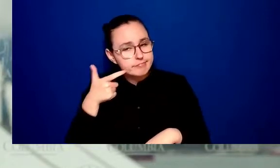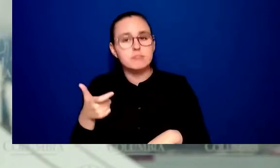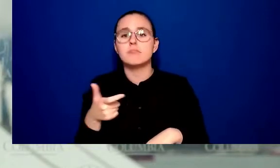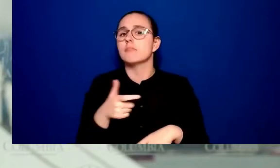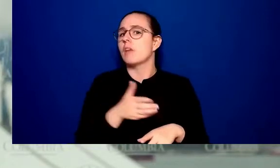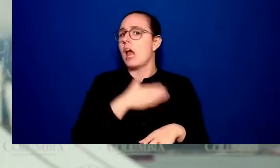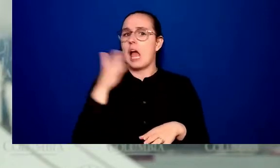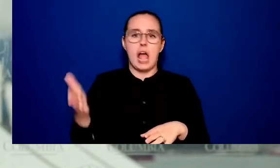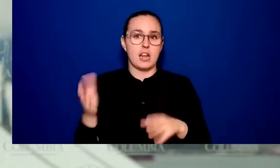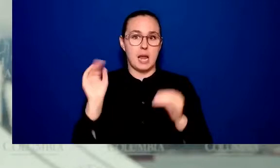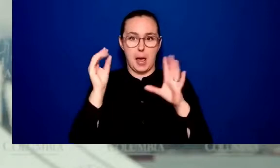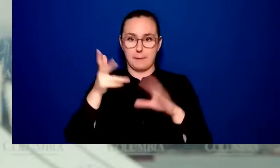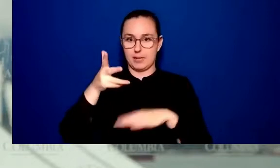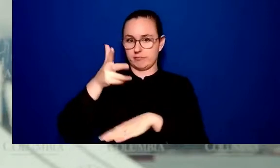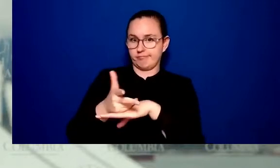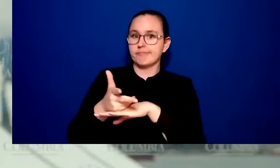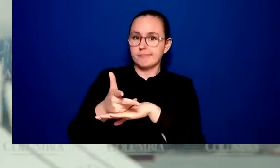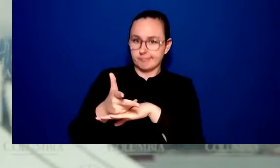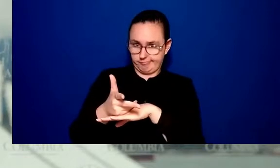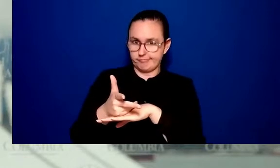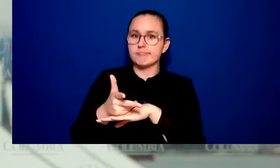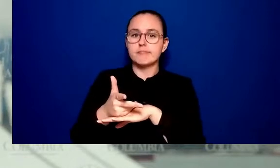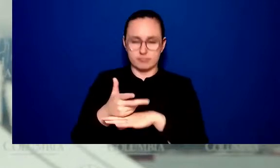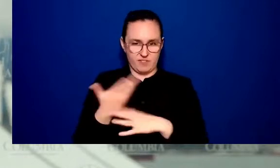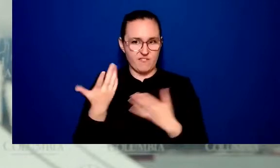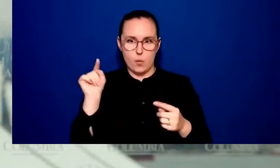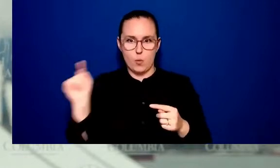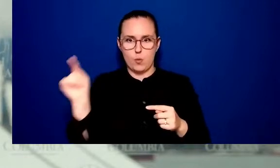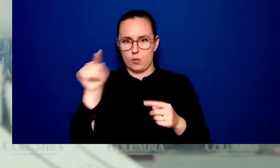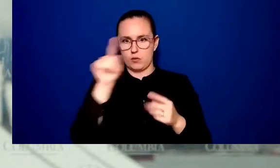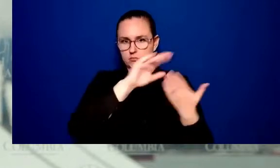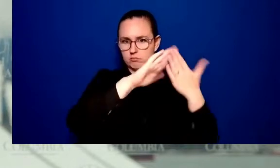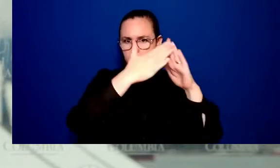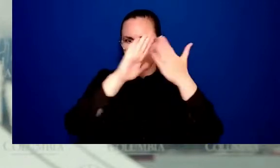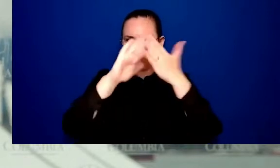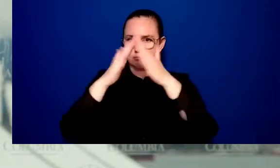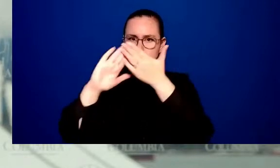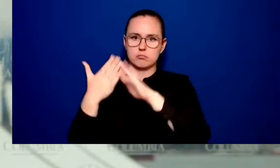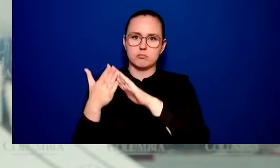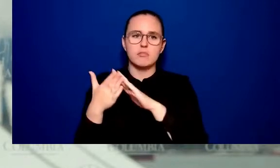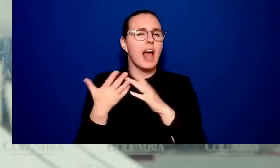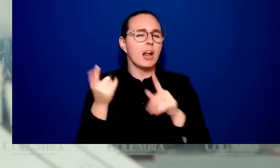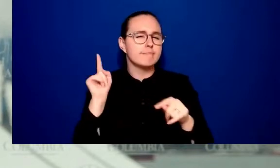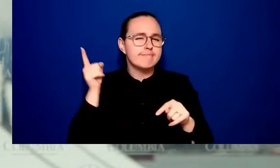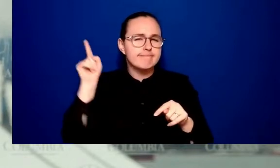rural and remote communities as well. You'll see that reporter